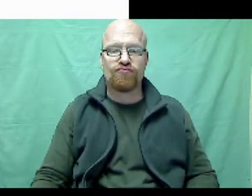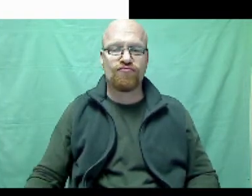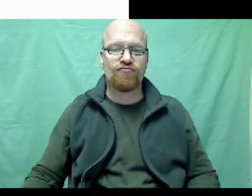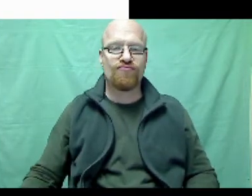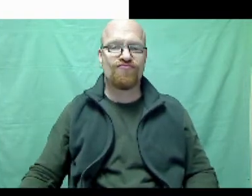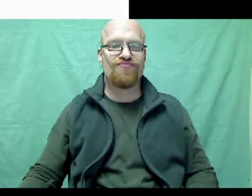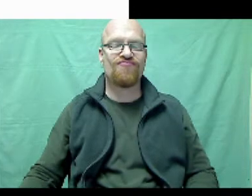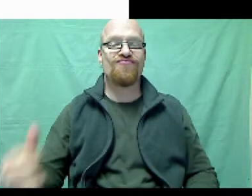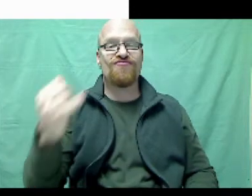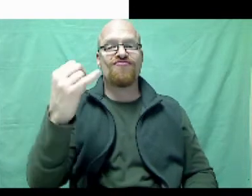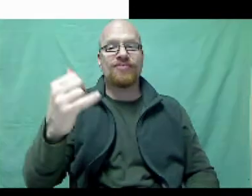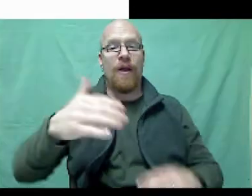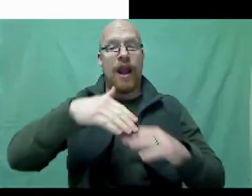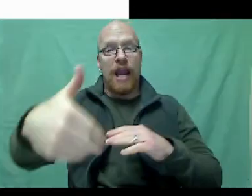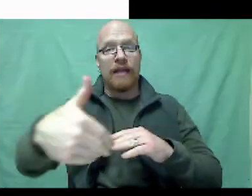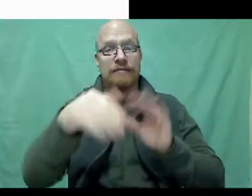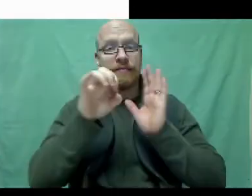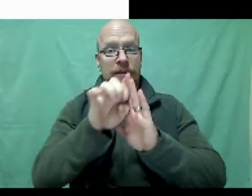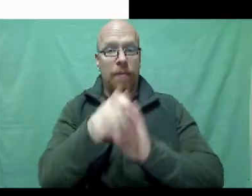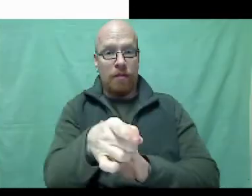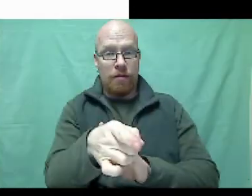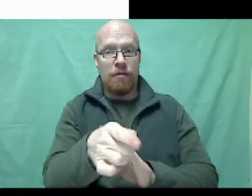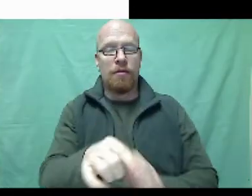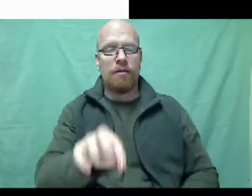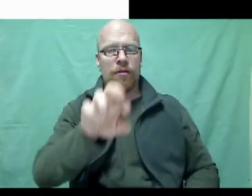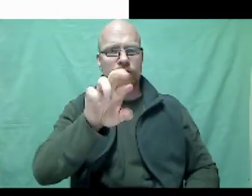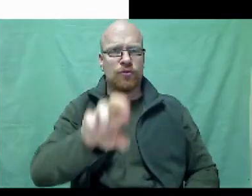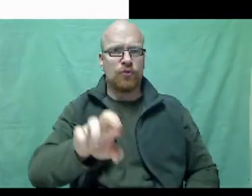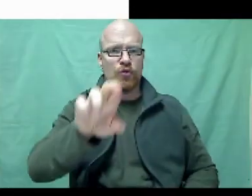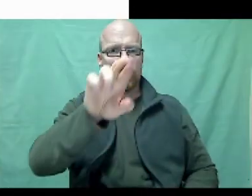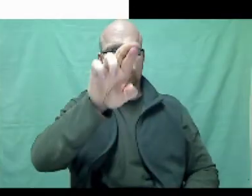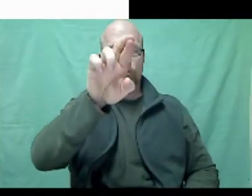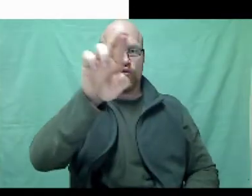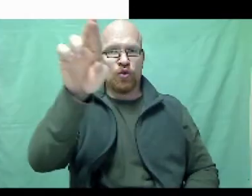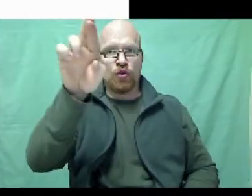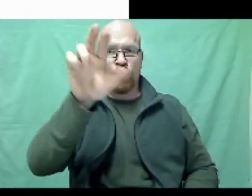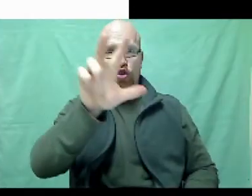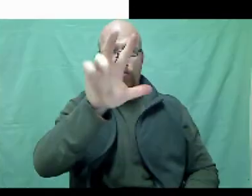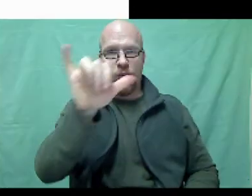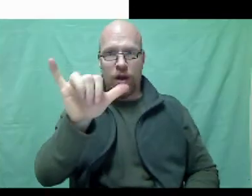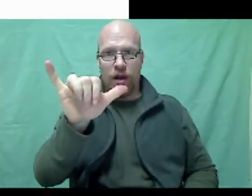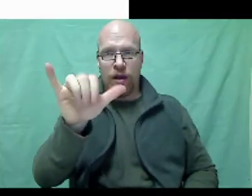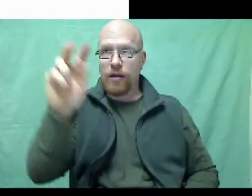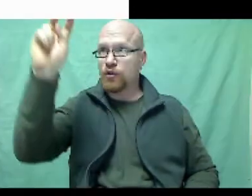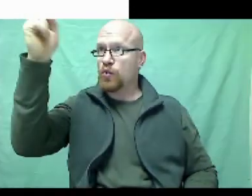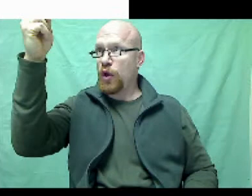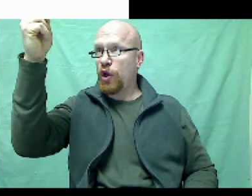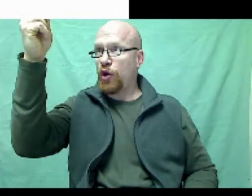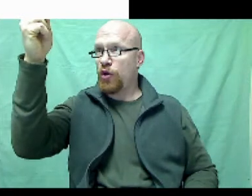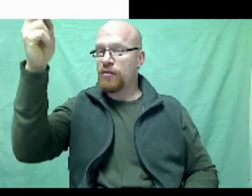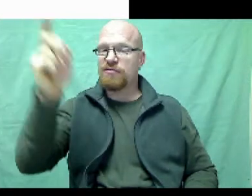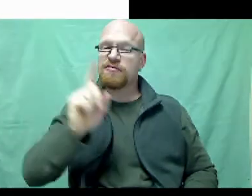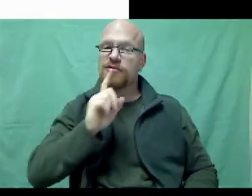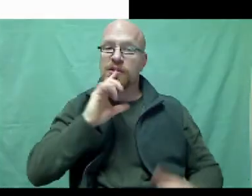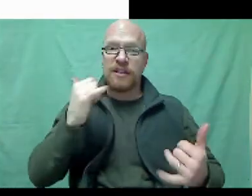Now our next example. The square root of 3y squared.